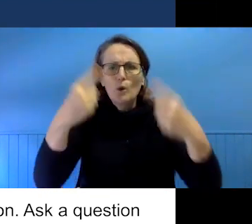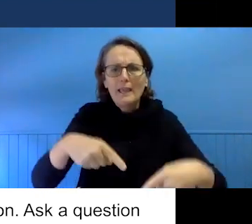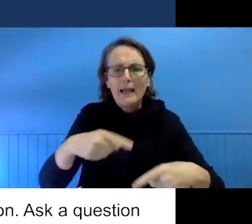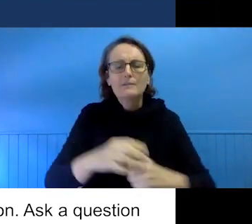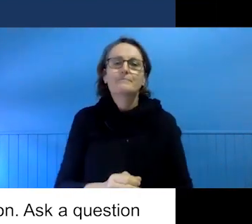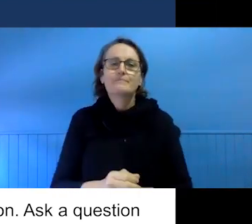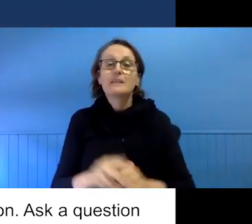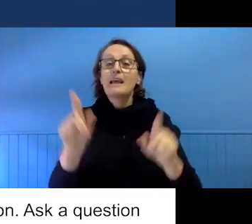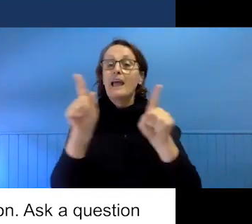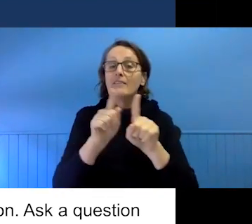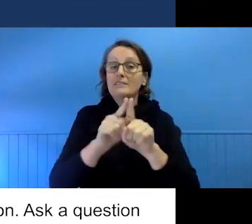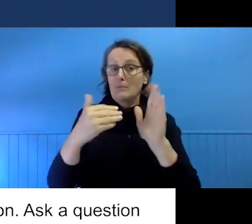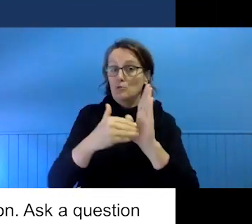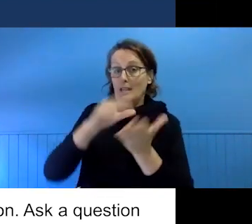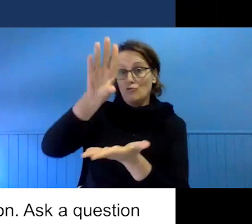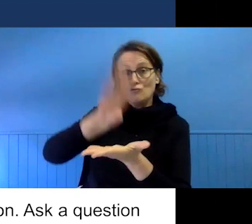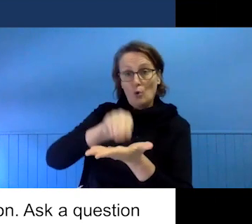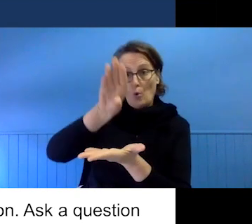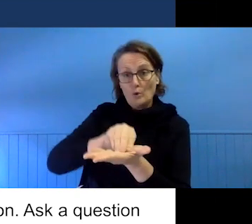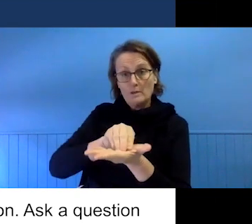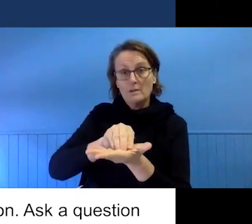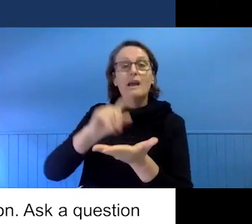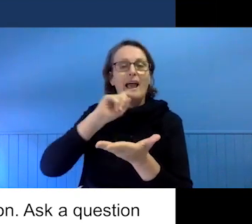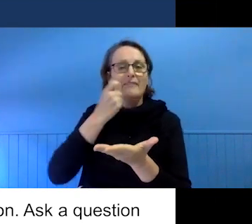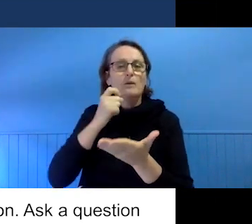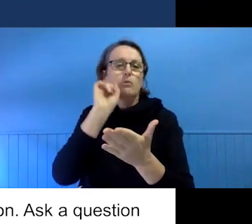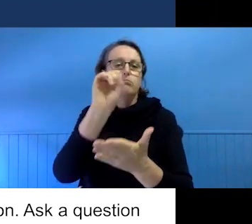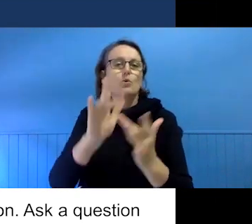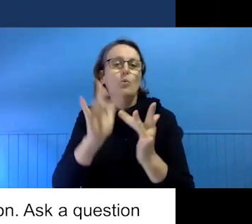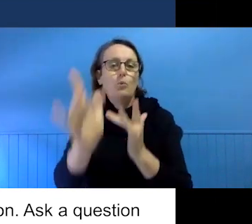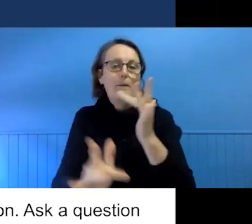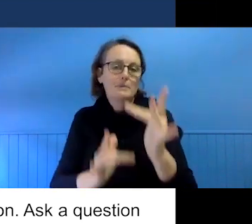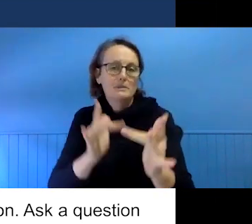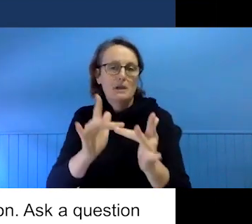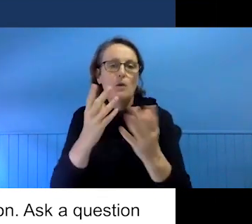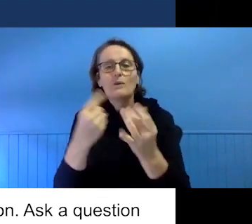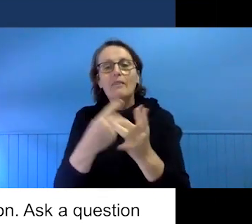finally, as always, we are recording today's session. It will be published on our website along with all of our previous sessions, so you